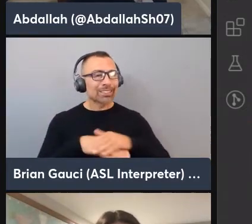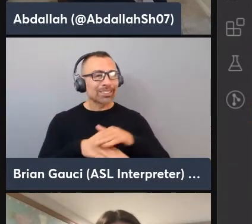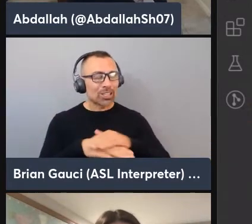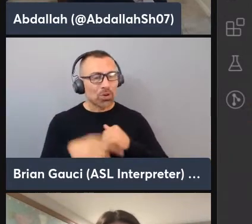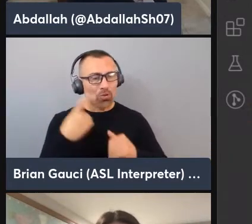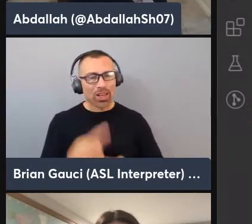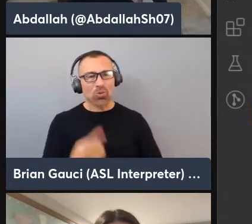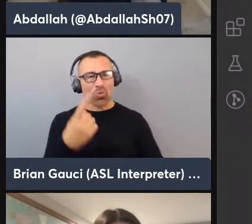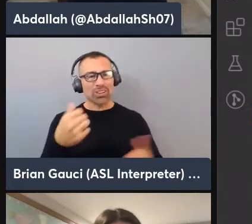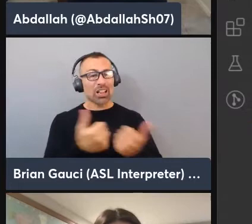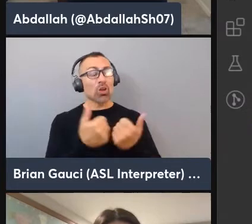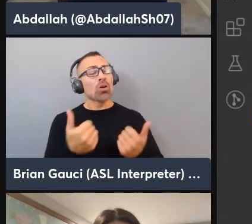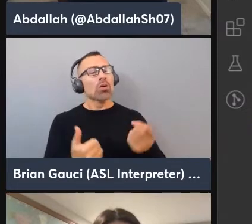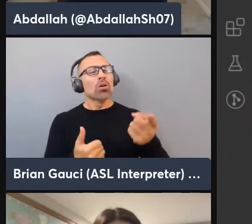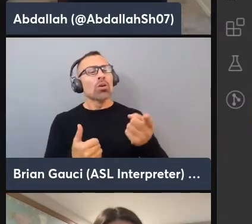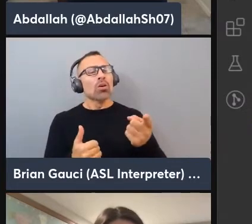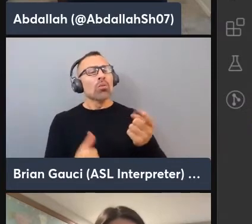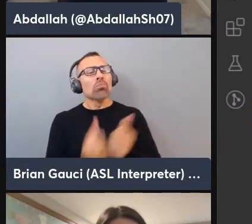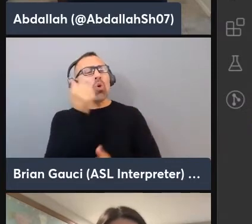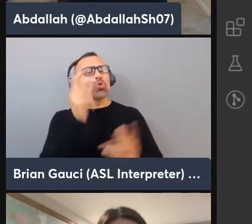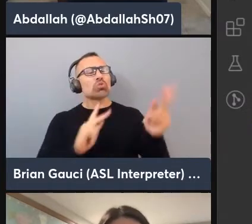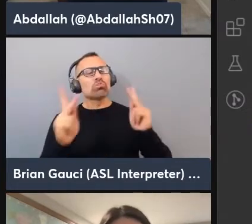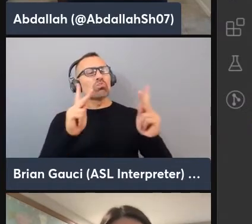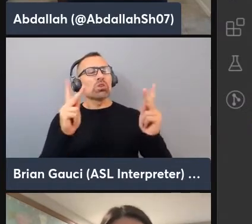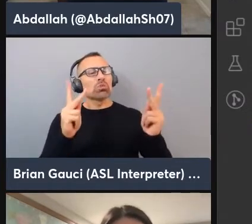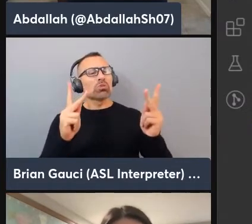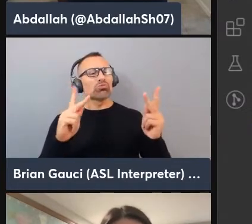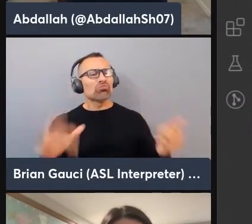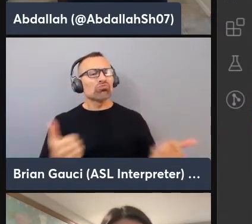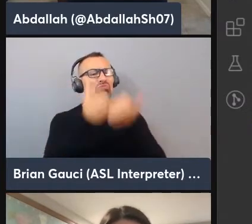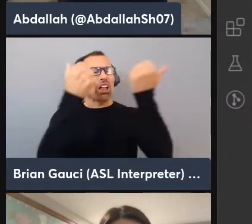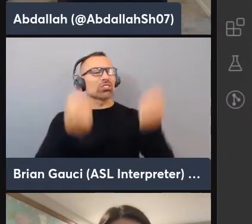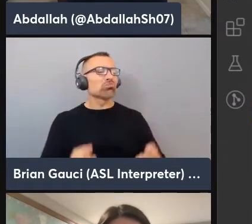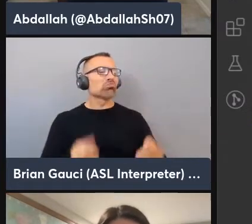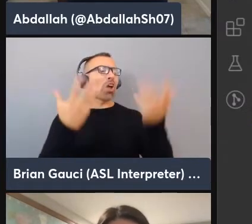Like what would you say is the average number of challenges that people use in different use cases?